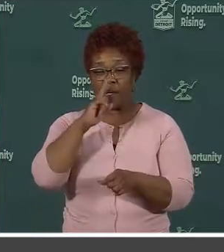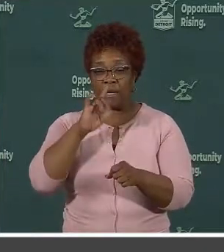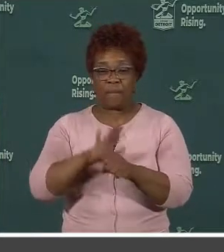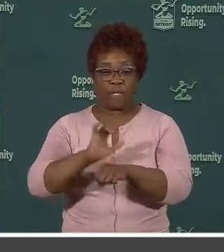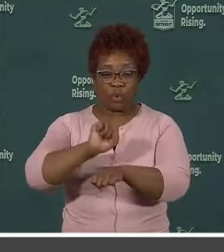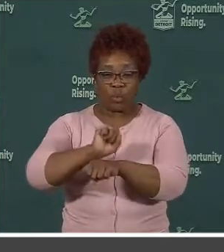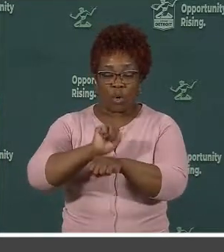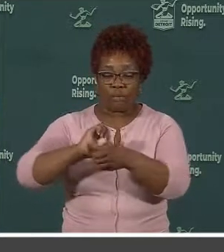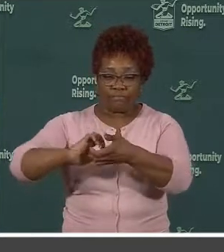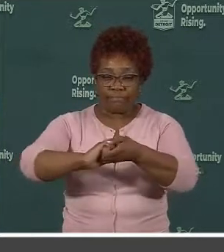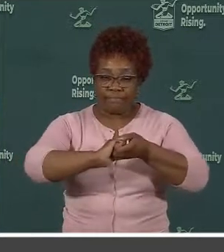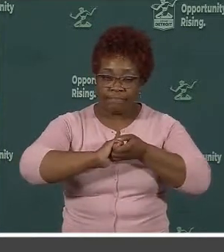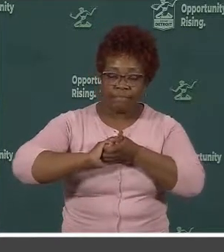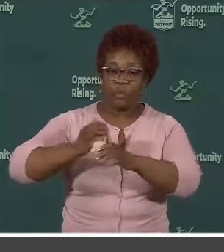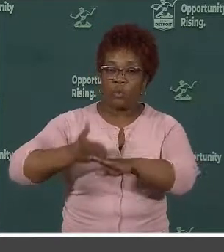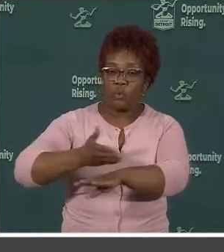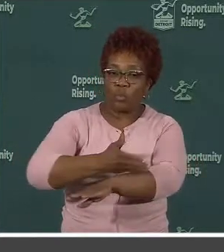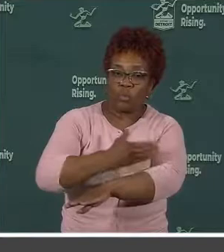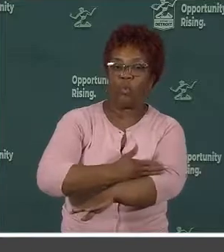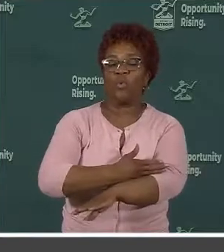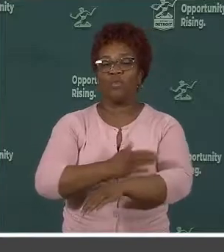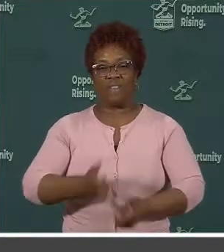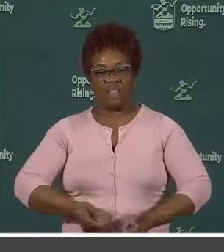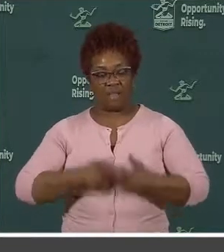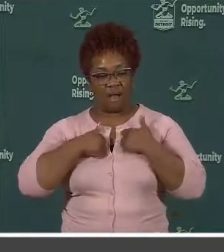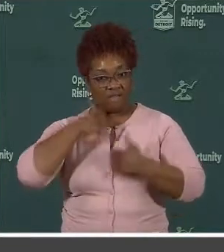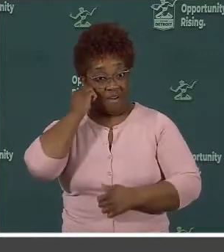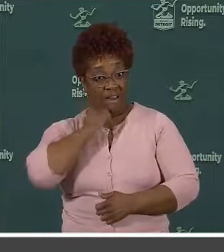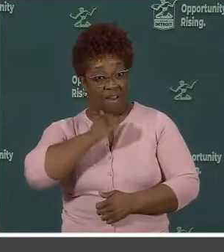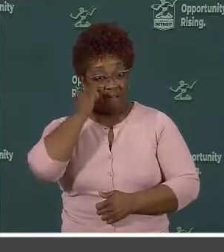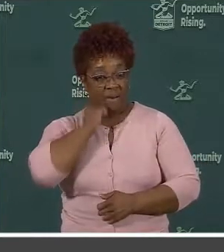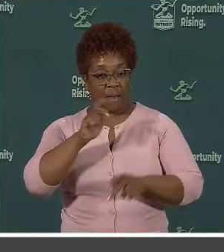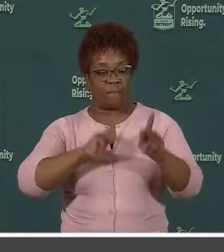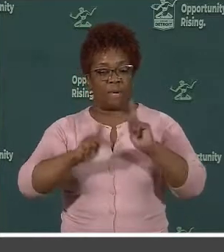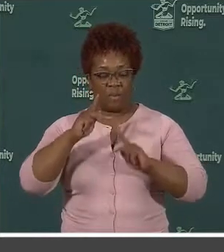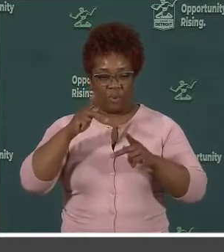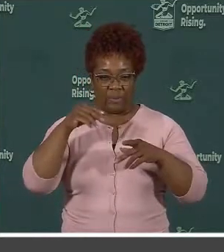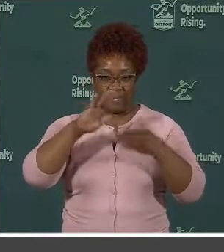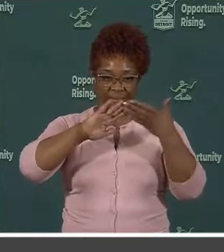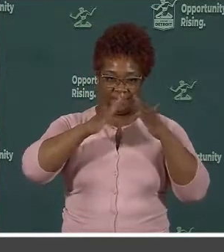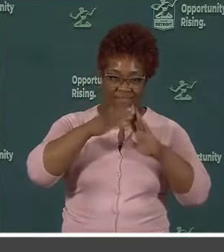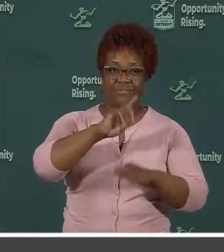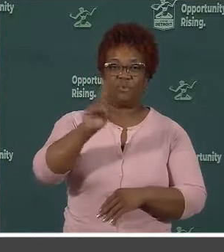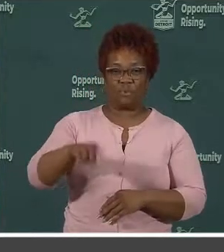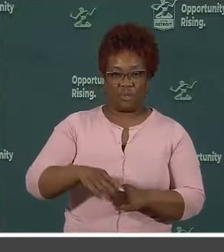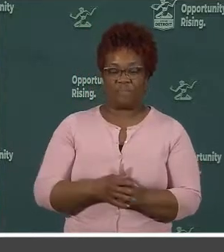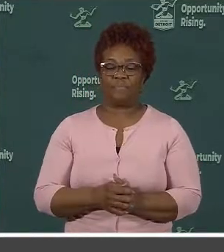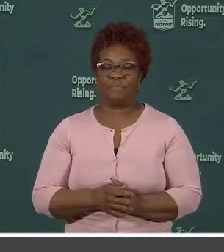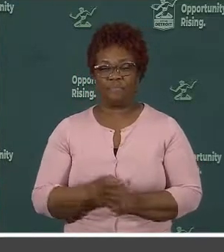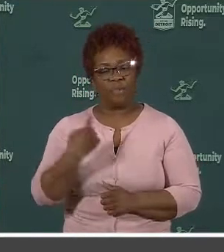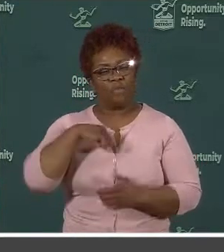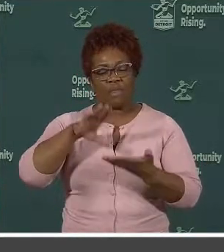THE QUALITY OF LIFE FOR EVERYDAY DETROITERS WE ALL HAVE LEARNED SO MUCH ABOUT OURSELVES